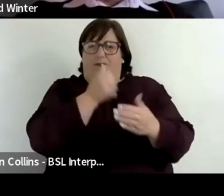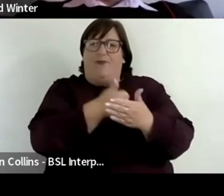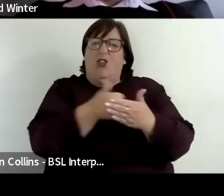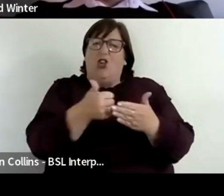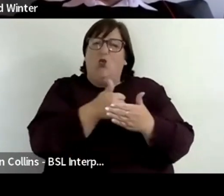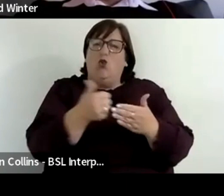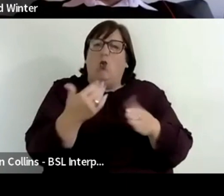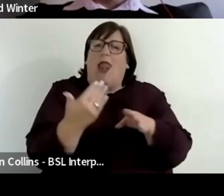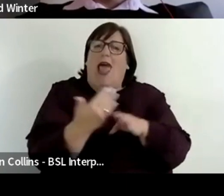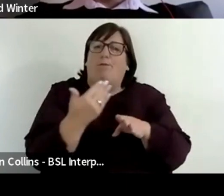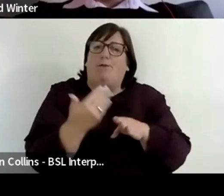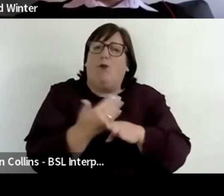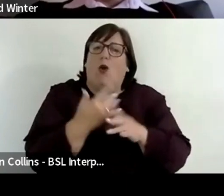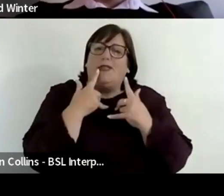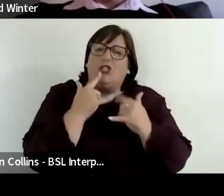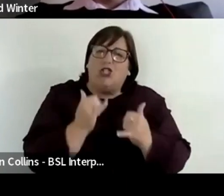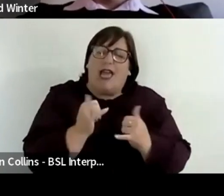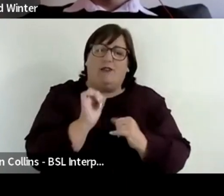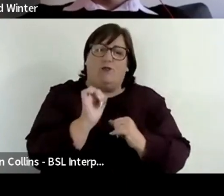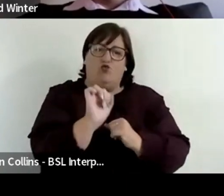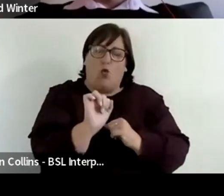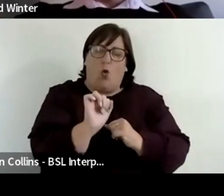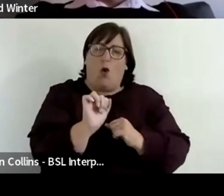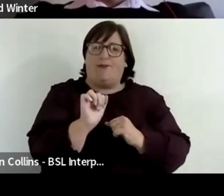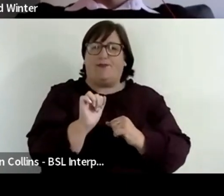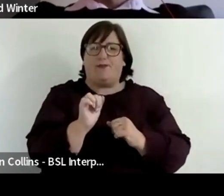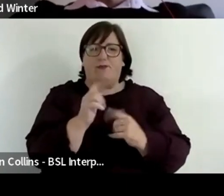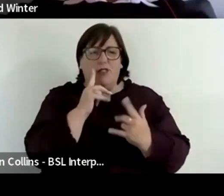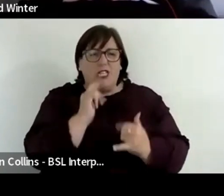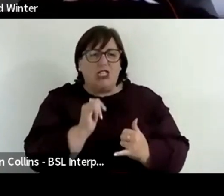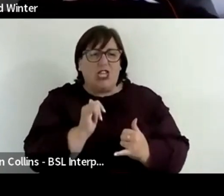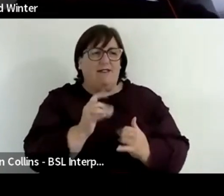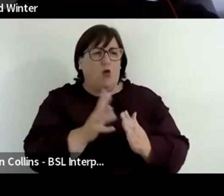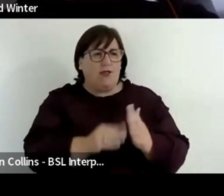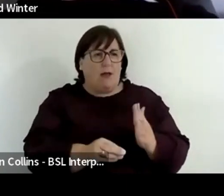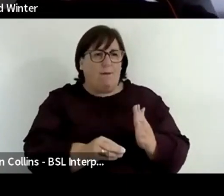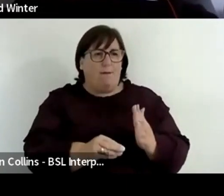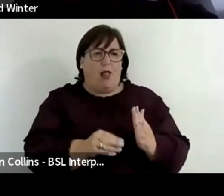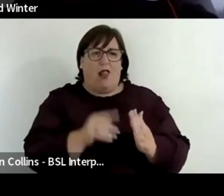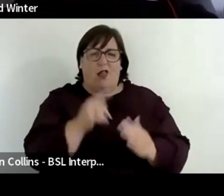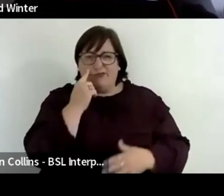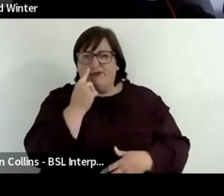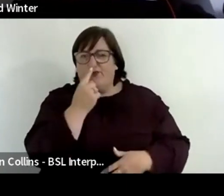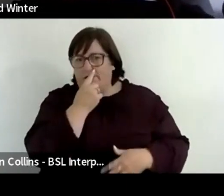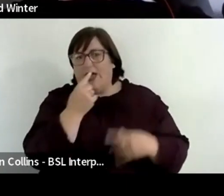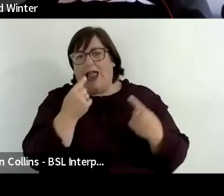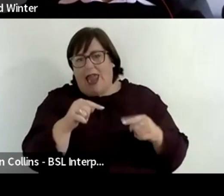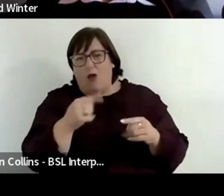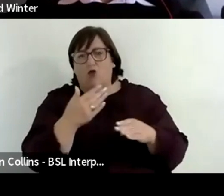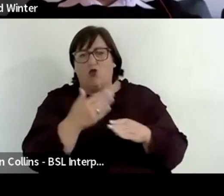Your personal checks, right to work in it the UK et cetera. They used to take quite a while.